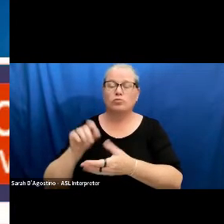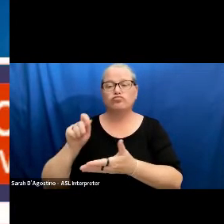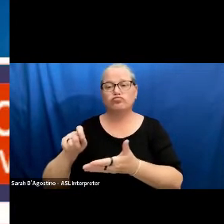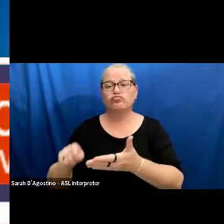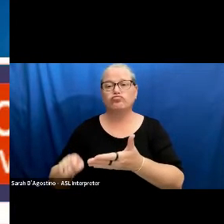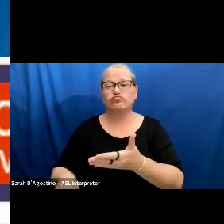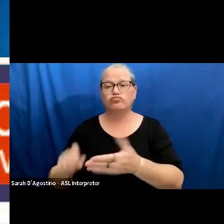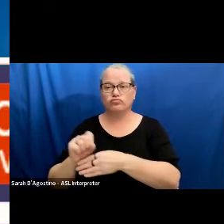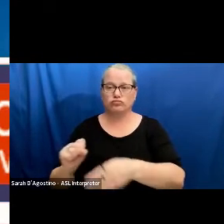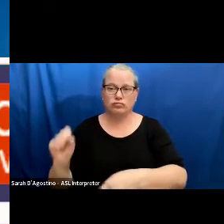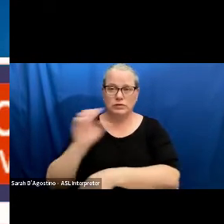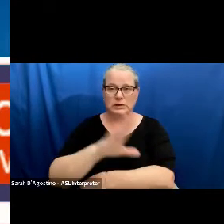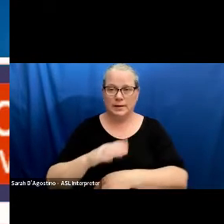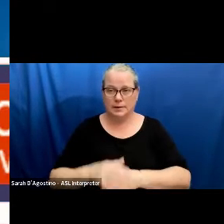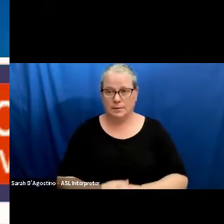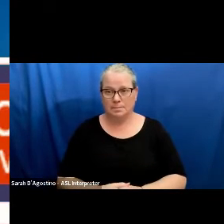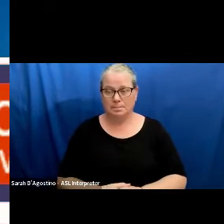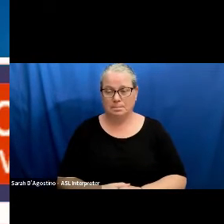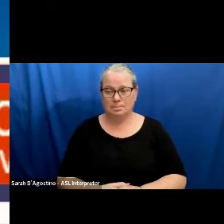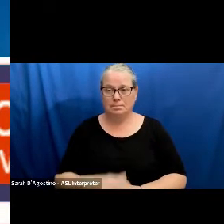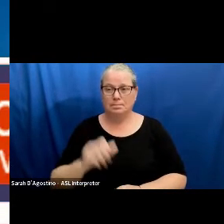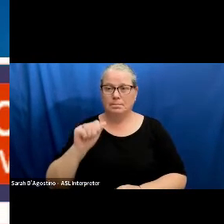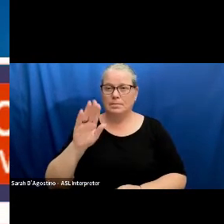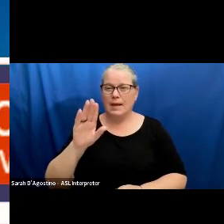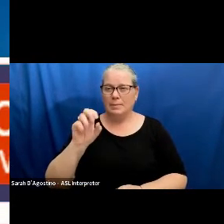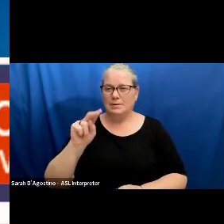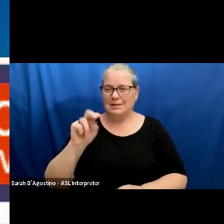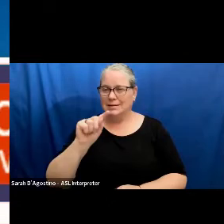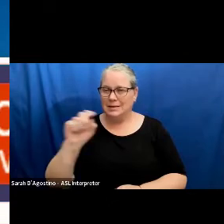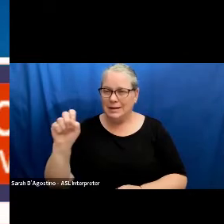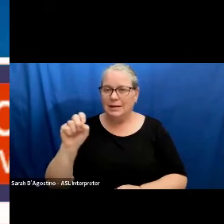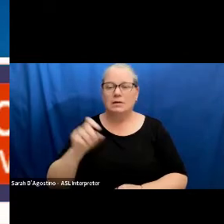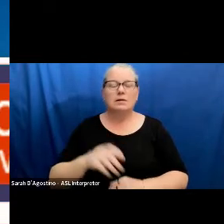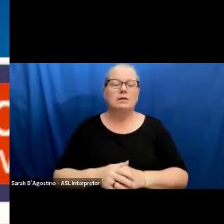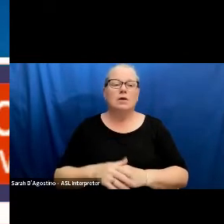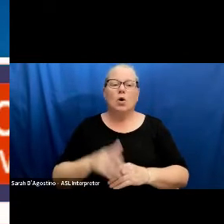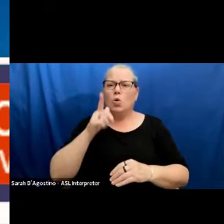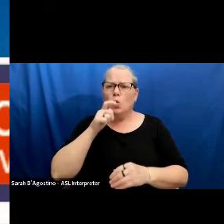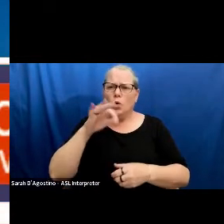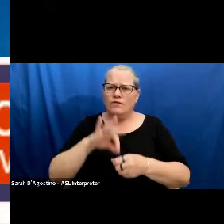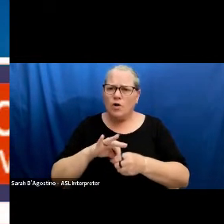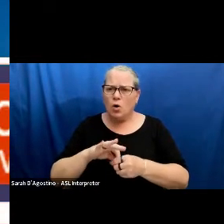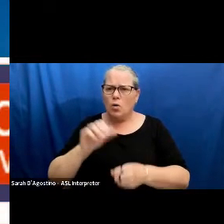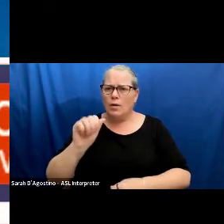there are specific categories of people who can vote absentee in connecticut law